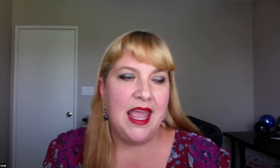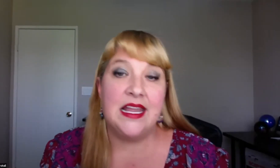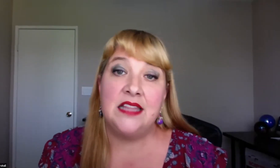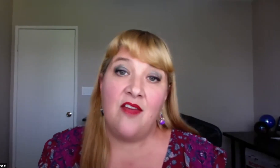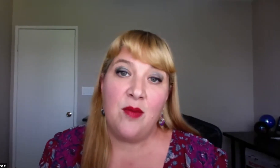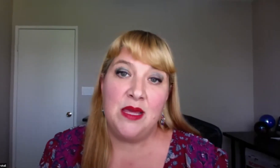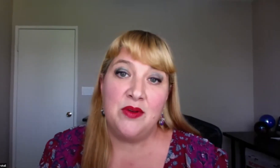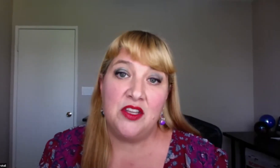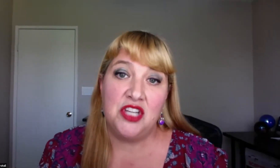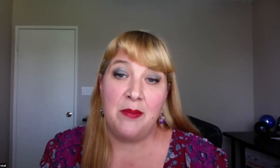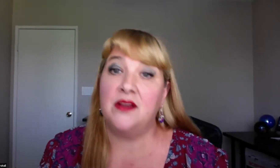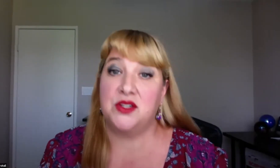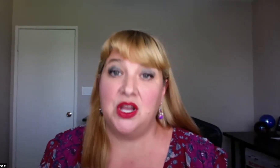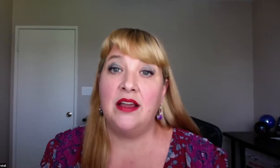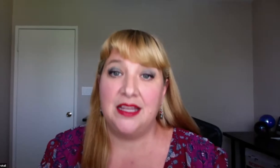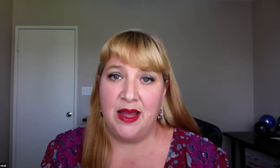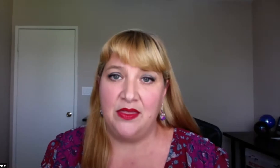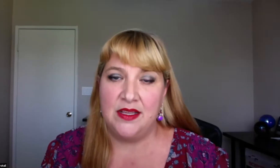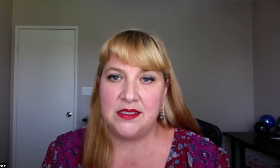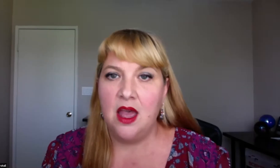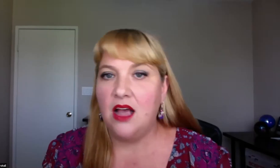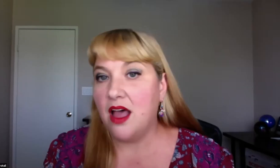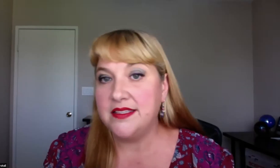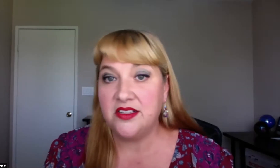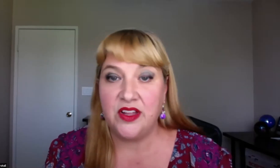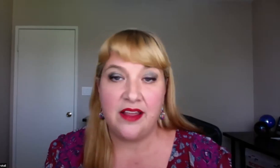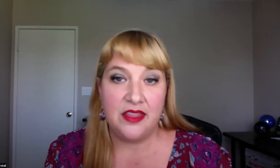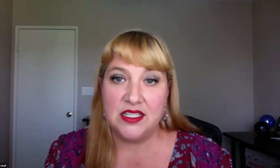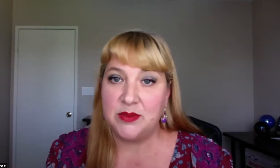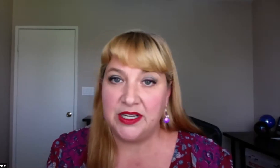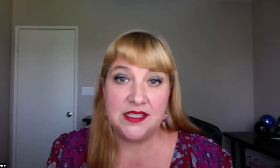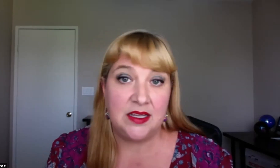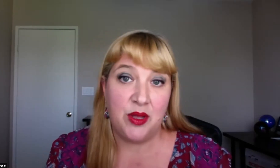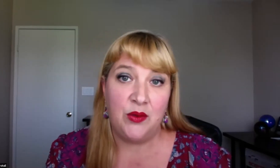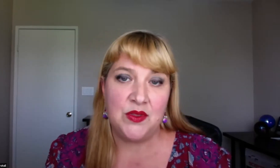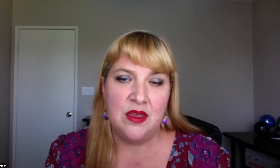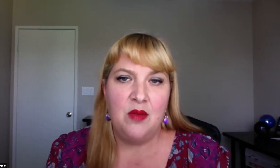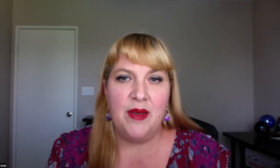Renee Marshall: And I love how people in the chat box are talking about this a lot still feel like they're experiencing both but